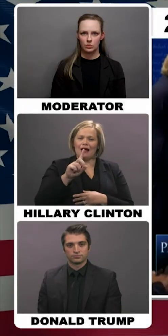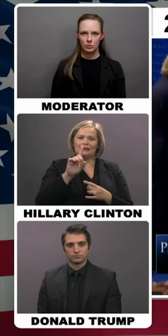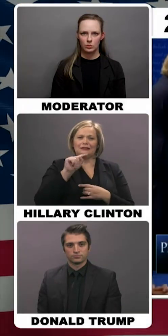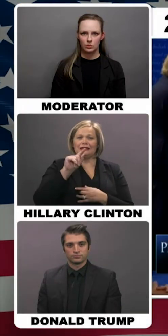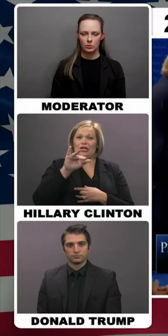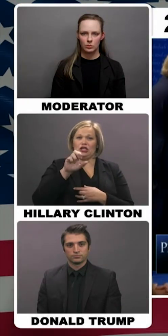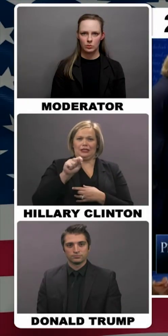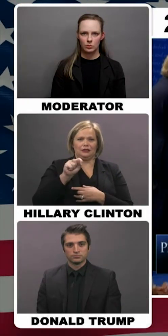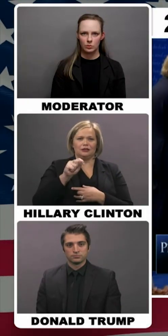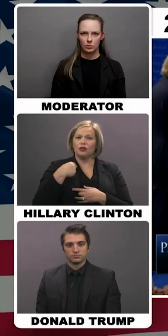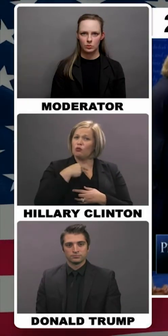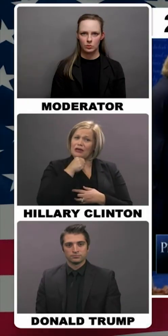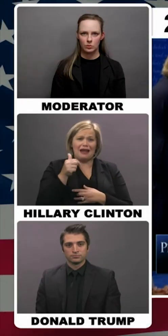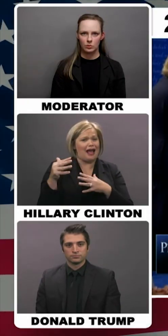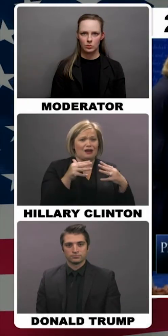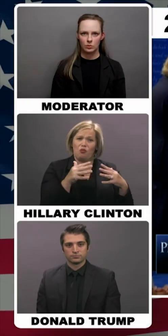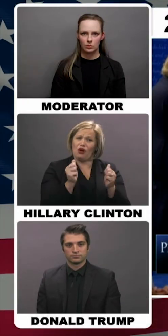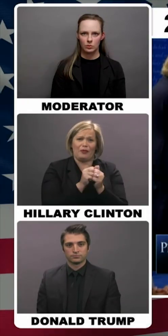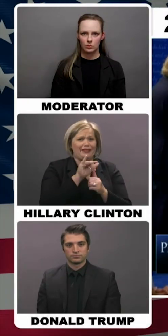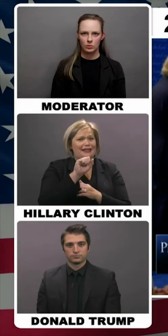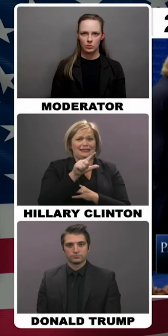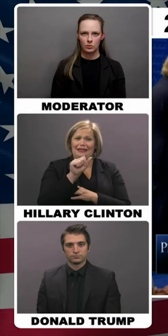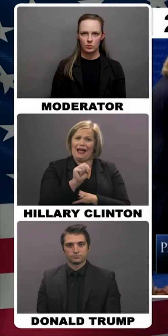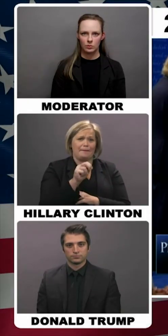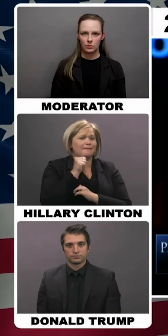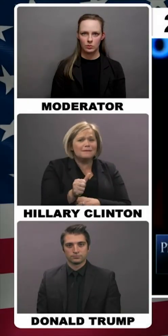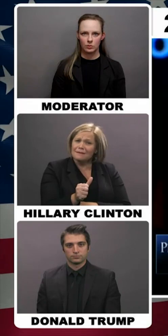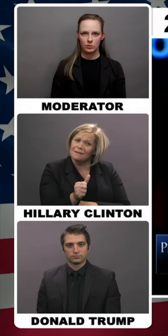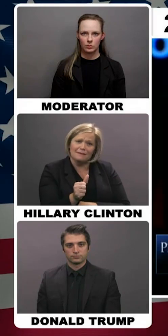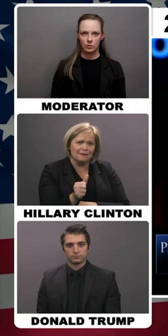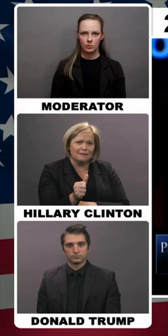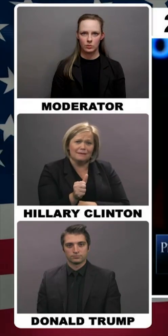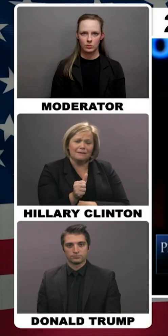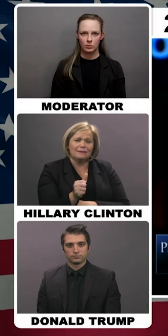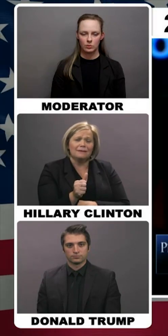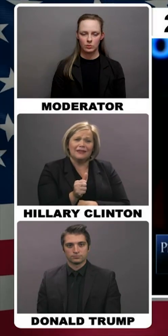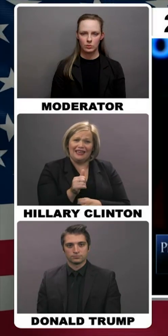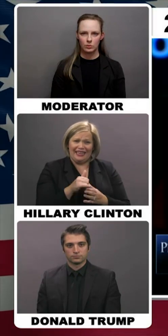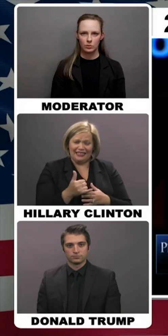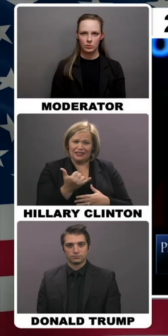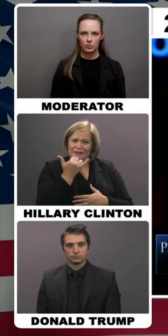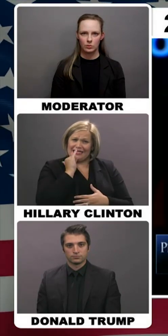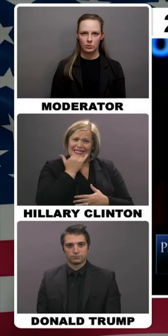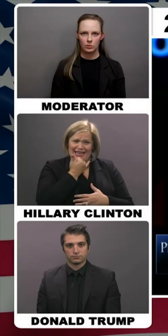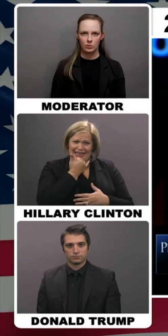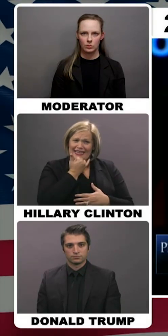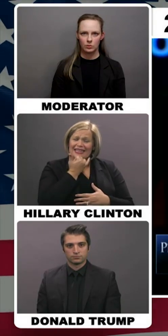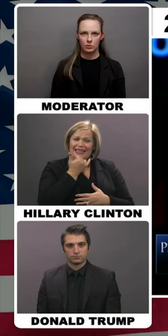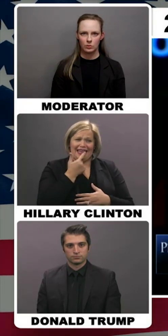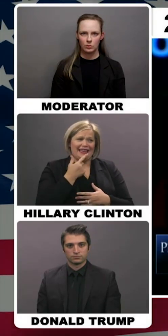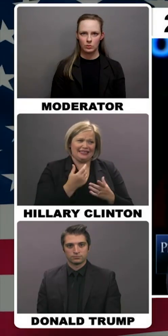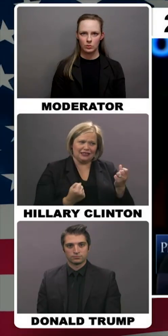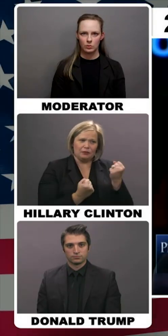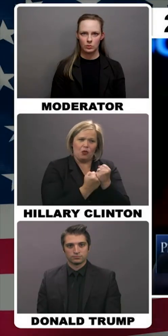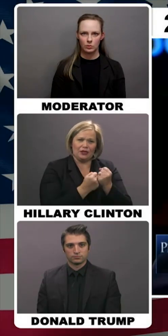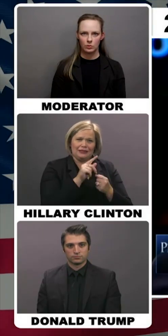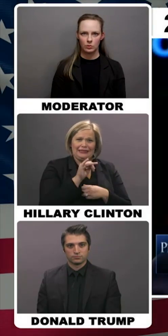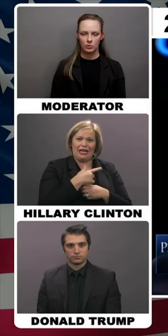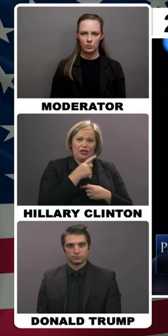We are not at war with Islam. And it is a mistake and it plays into the hands of the terrorists to act as though we are.